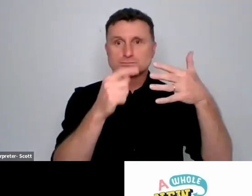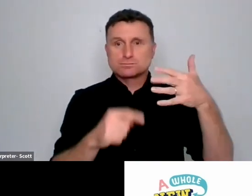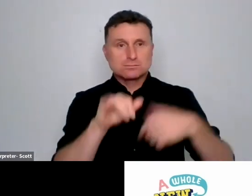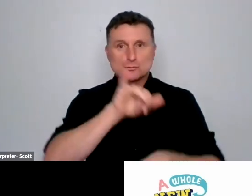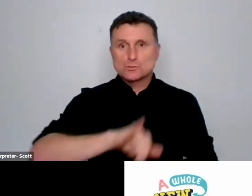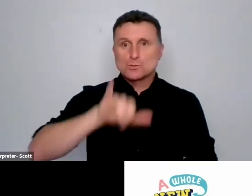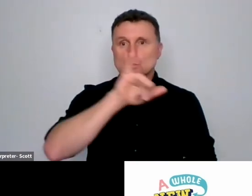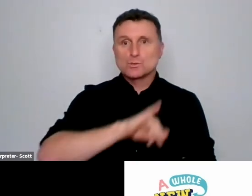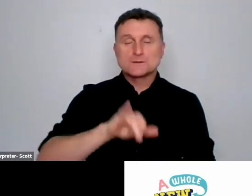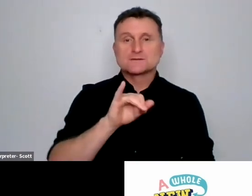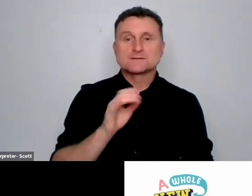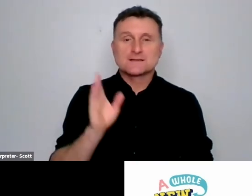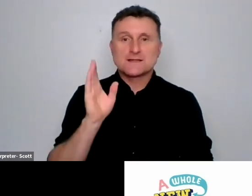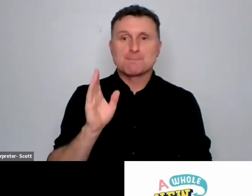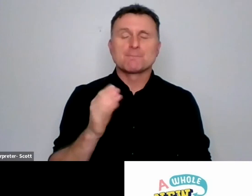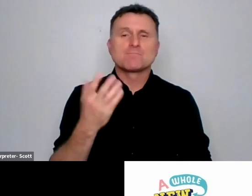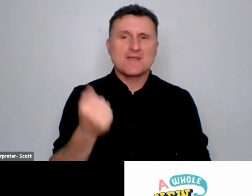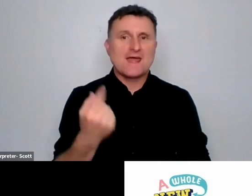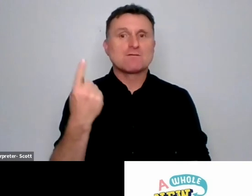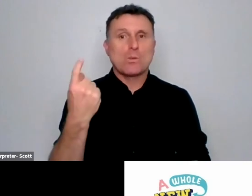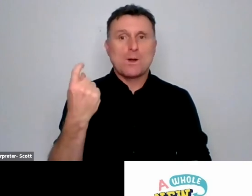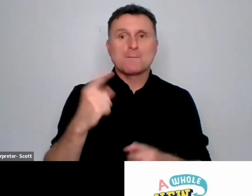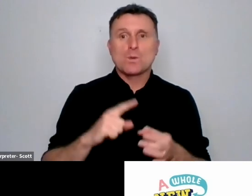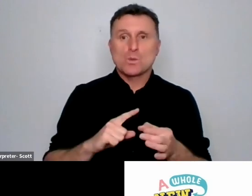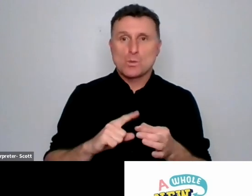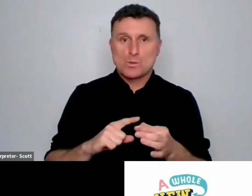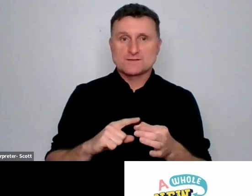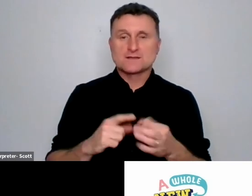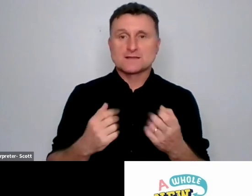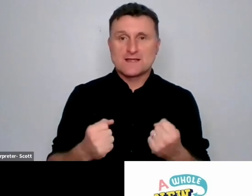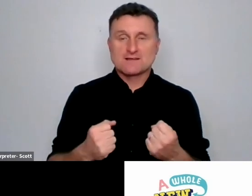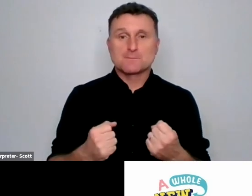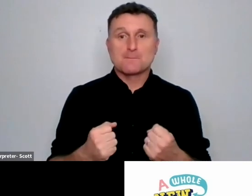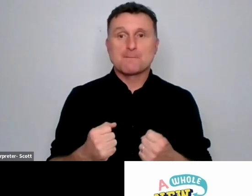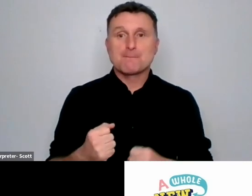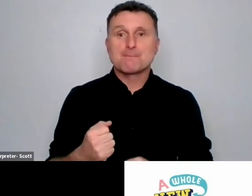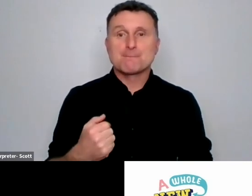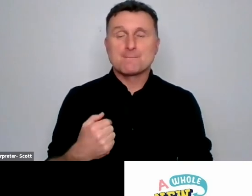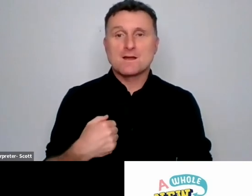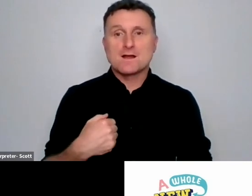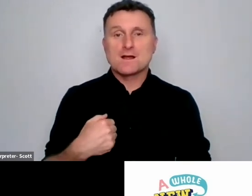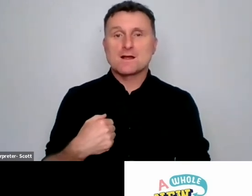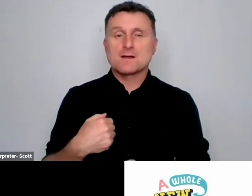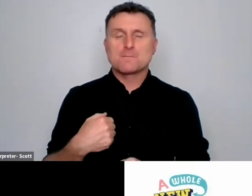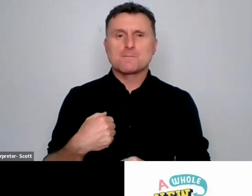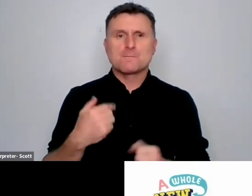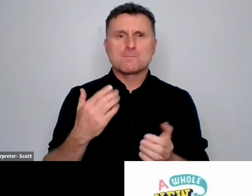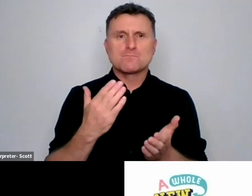So I do have another question here. I’m not entirely clear exactly what it’s talking about,